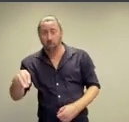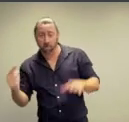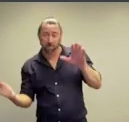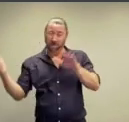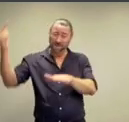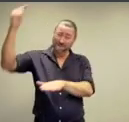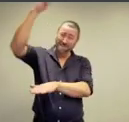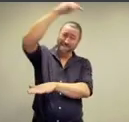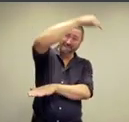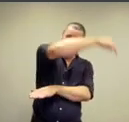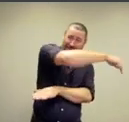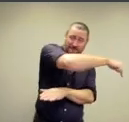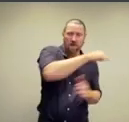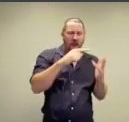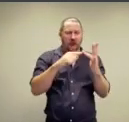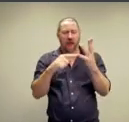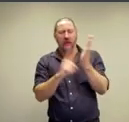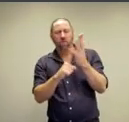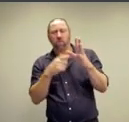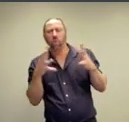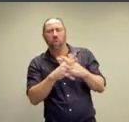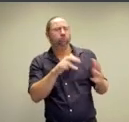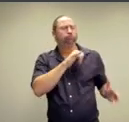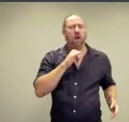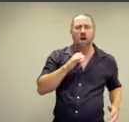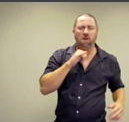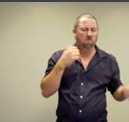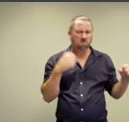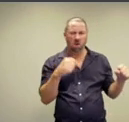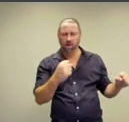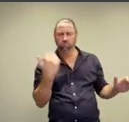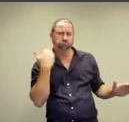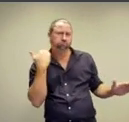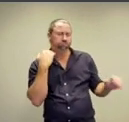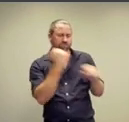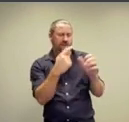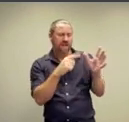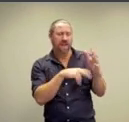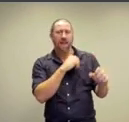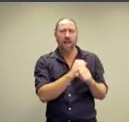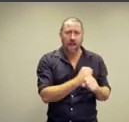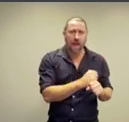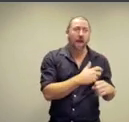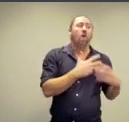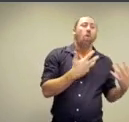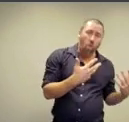either from the original association with outlaws and the anti-hero of the biker gang